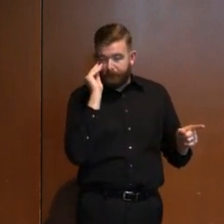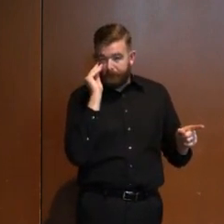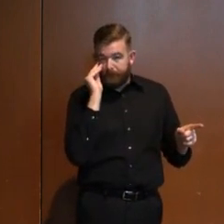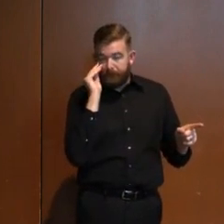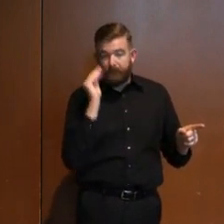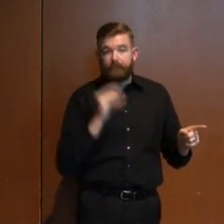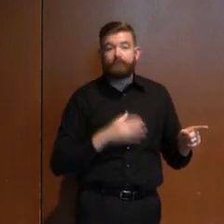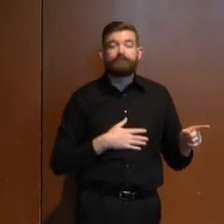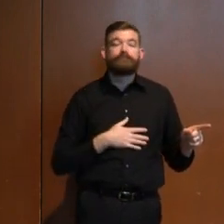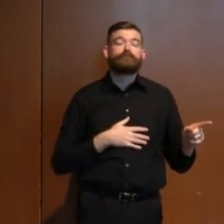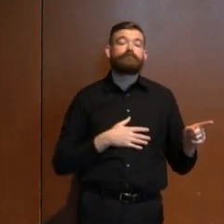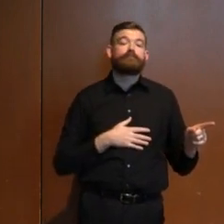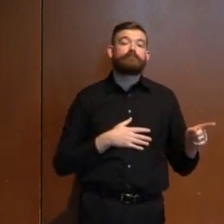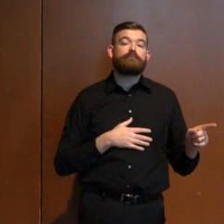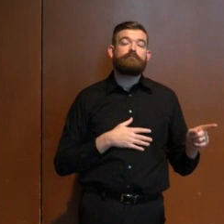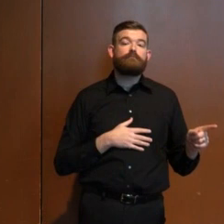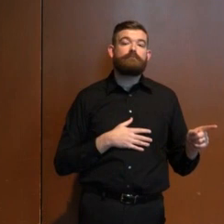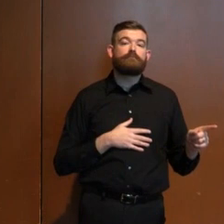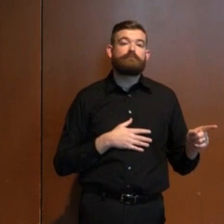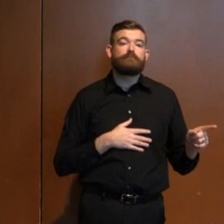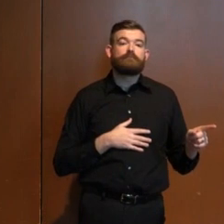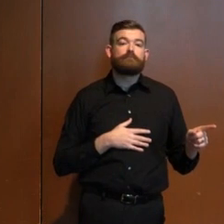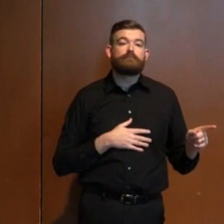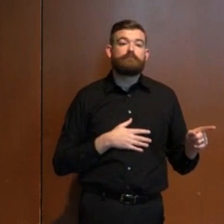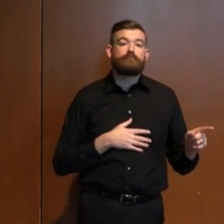OVER ALL 26% OR 16 CASES ARE